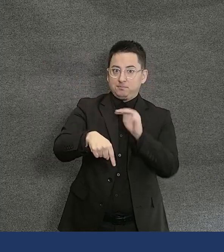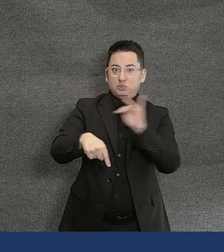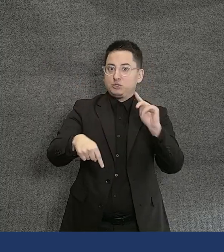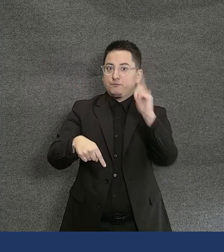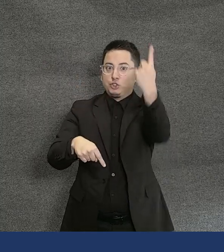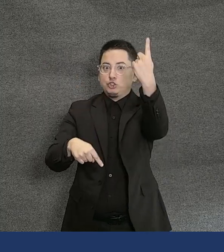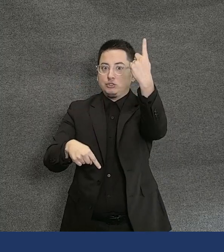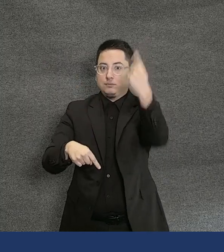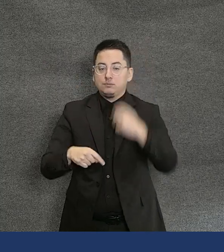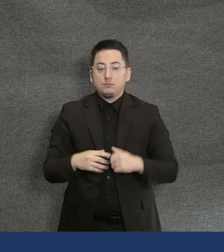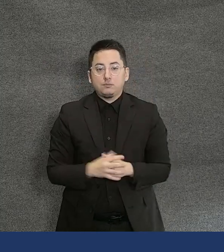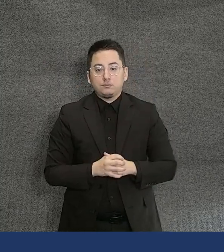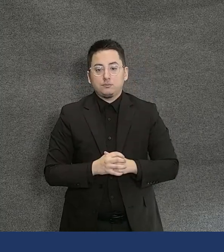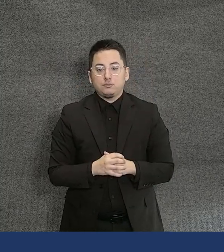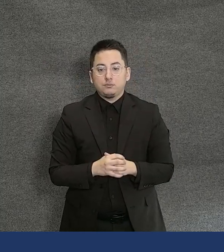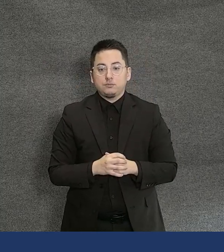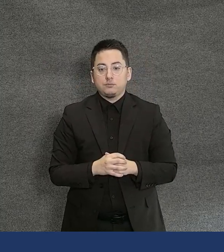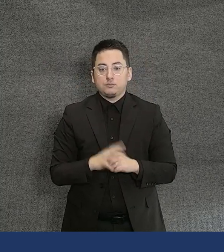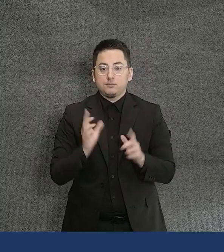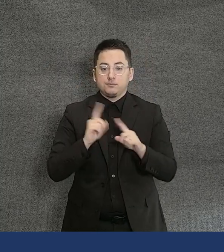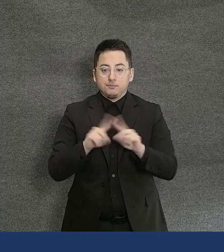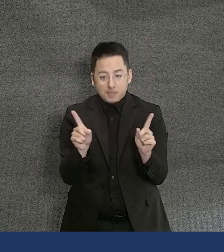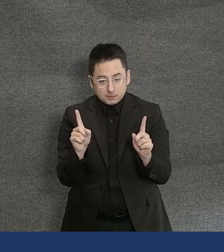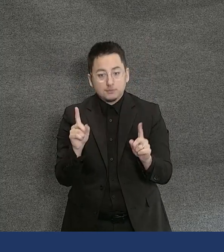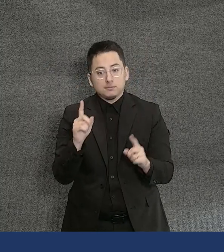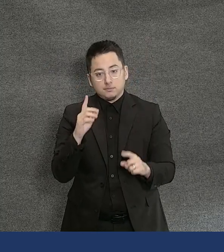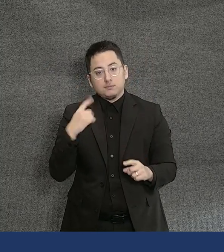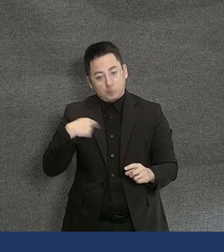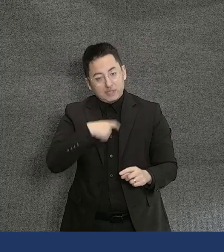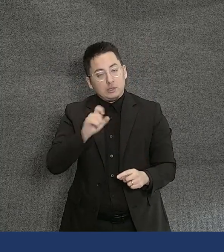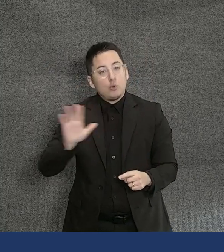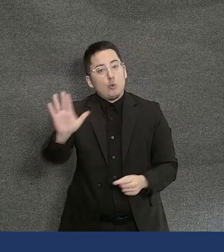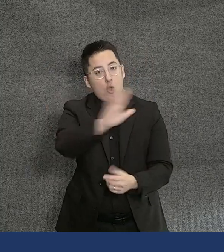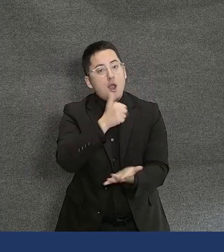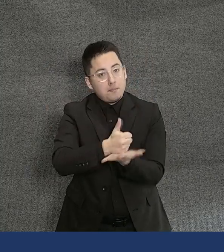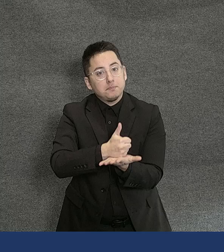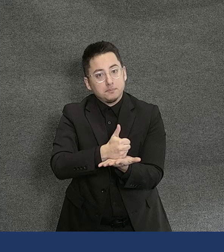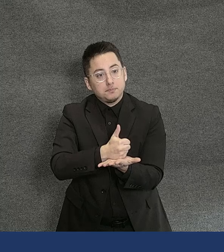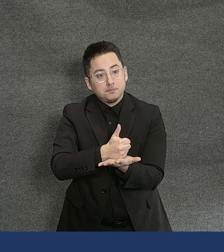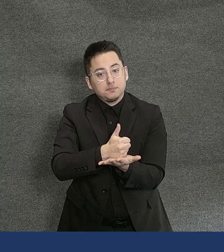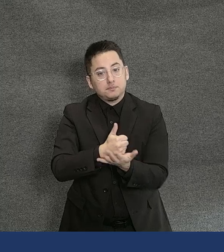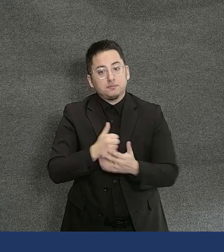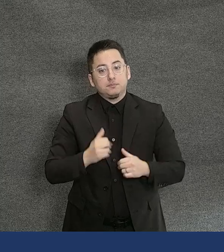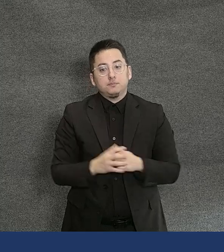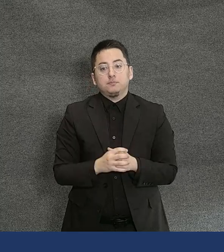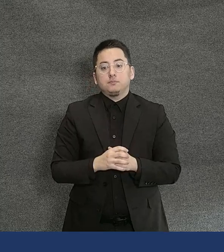However, this is my plea for help. I need to get it out of the House Judiciary Committee.